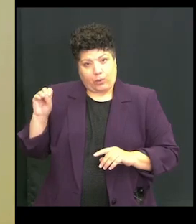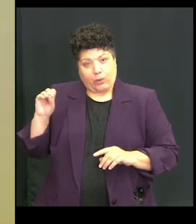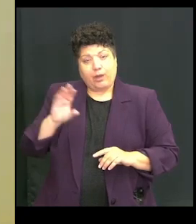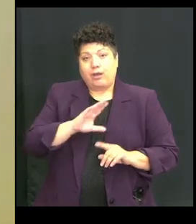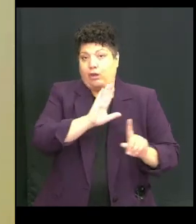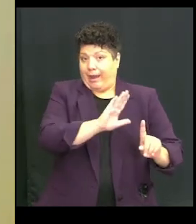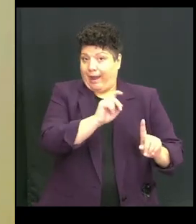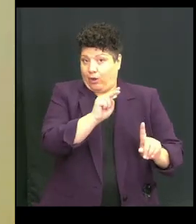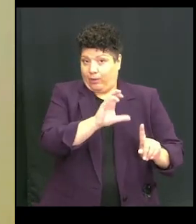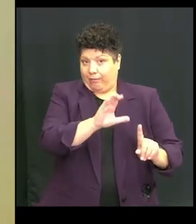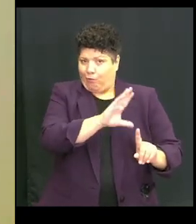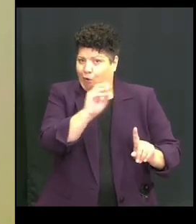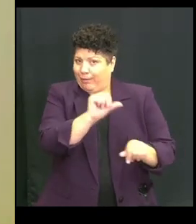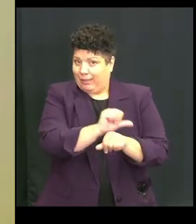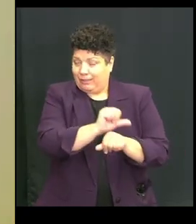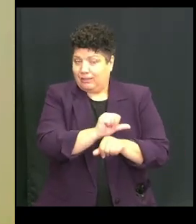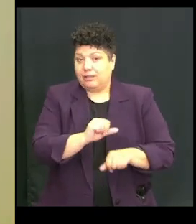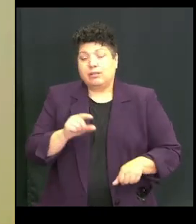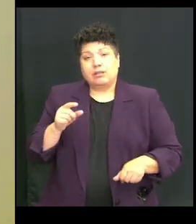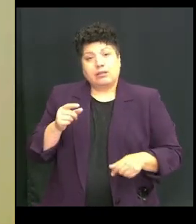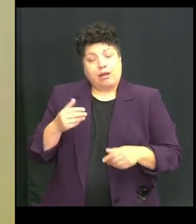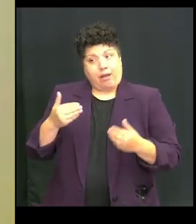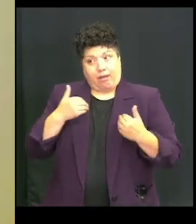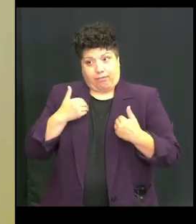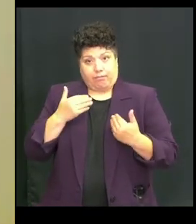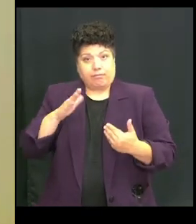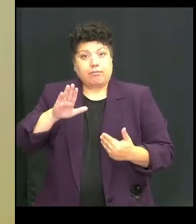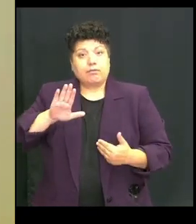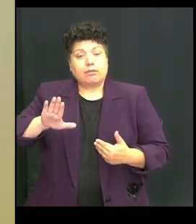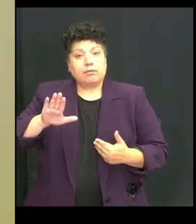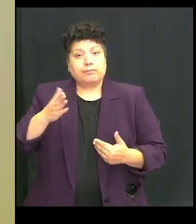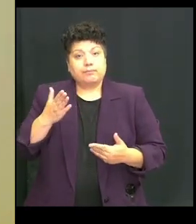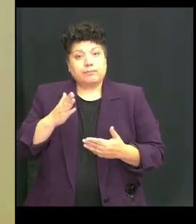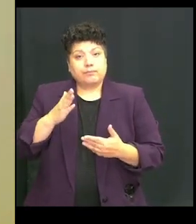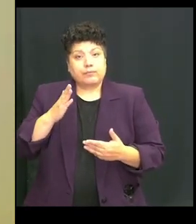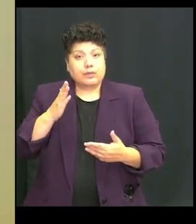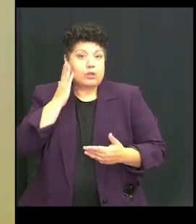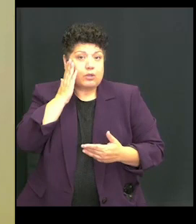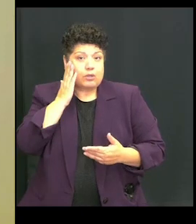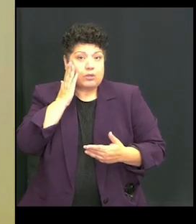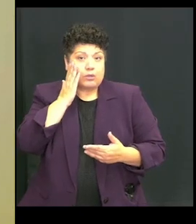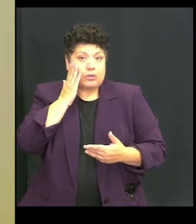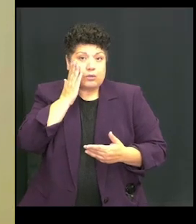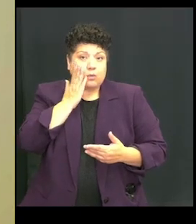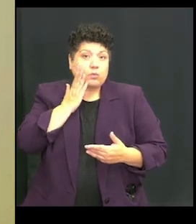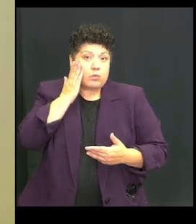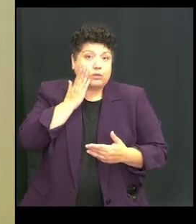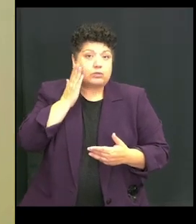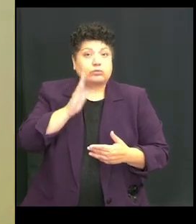is about the racialization of Canadian's views of the political parties.